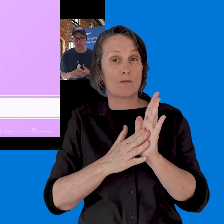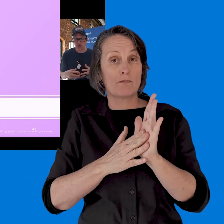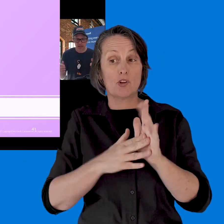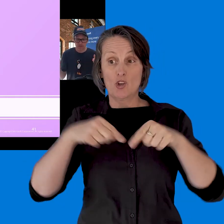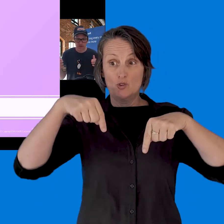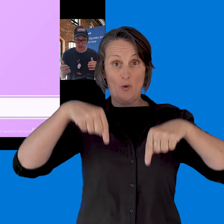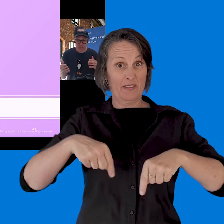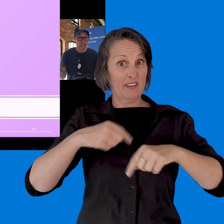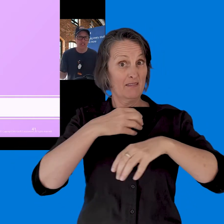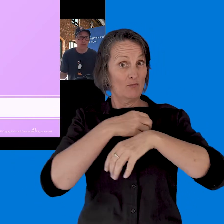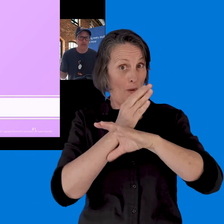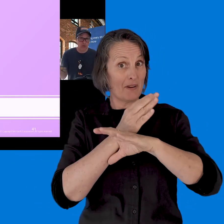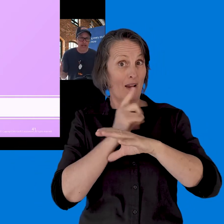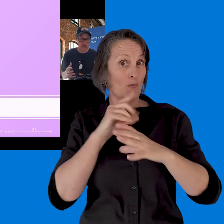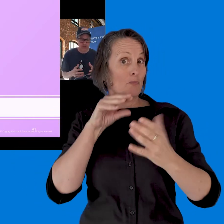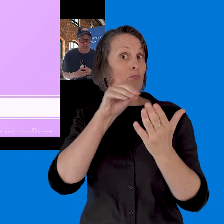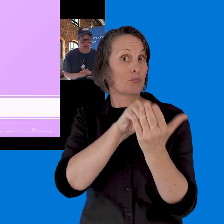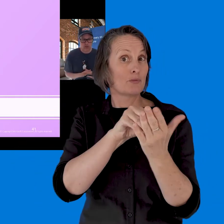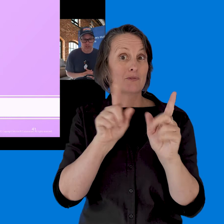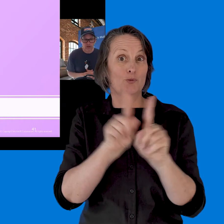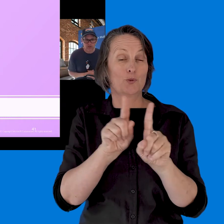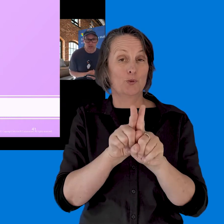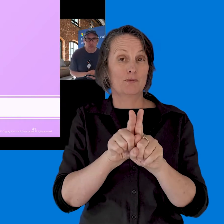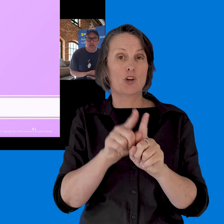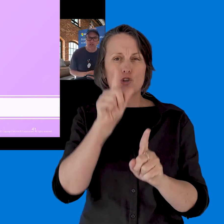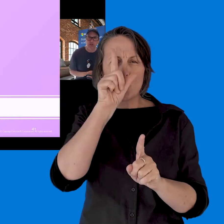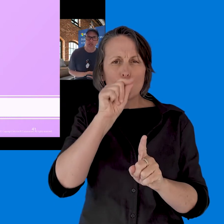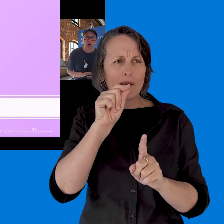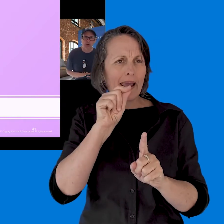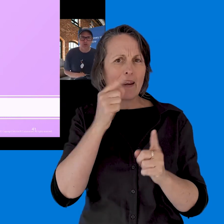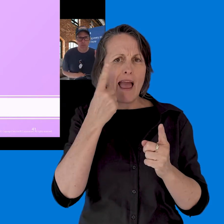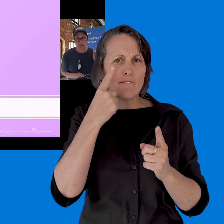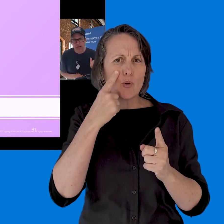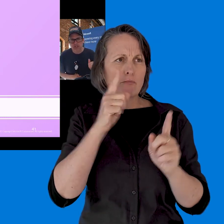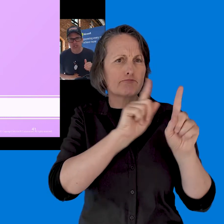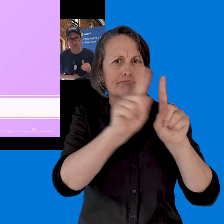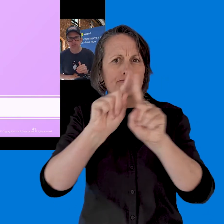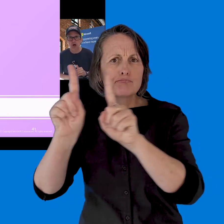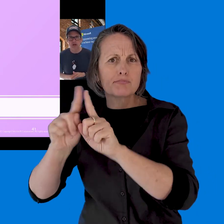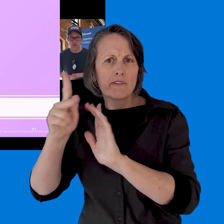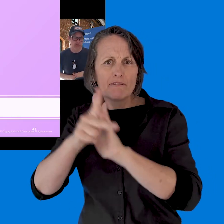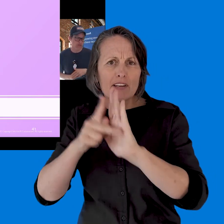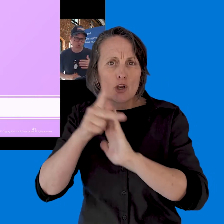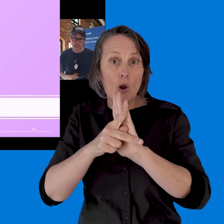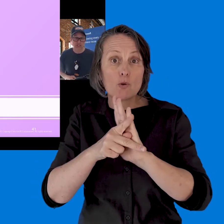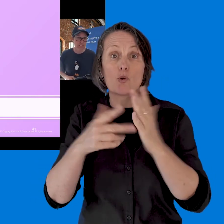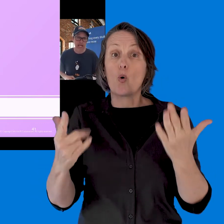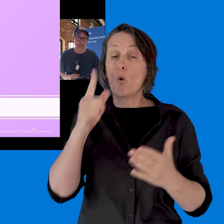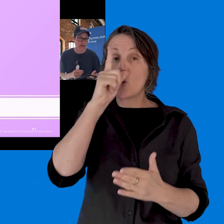So even this series will actually be stored on there as well. So you can go into a much deeper dive or even watch this again